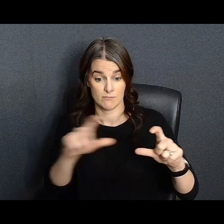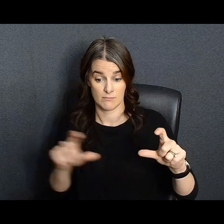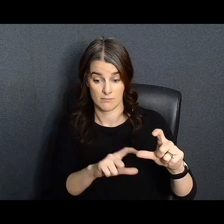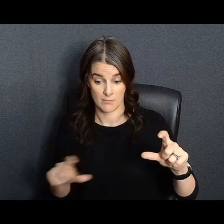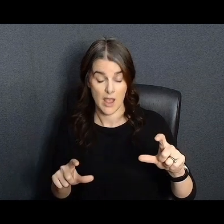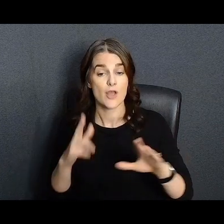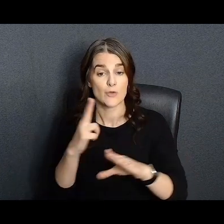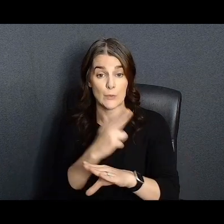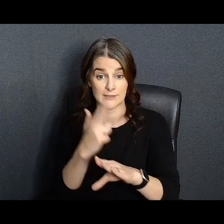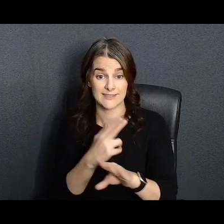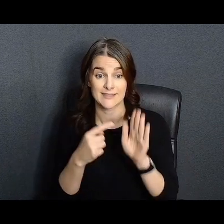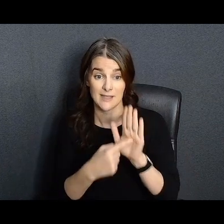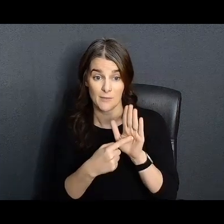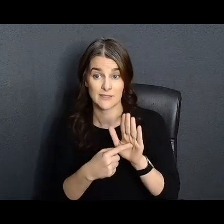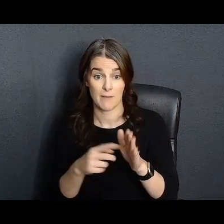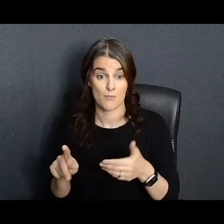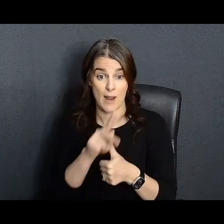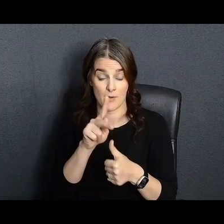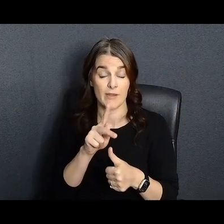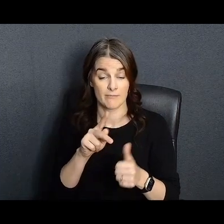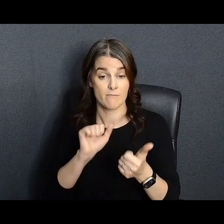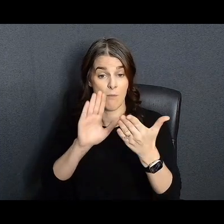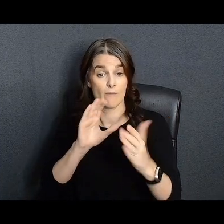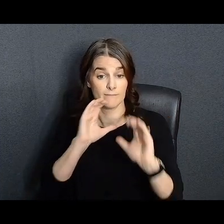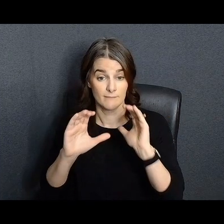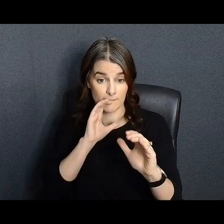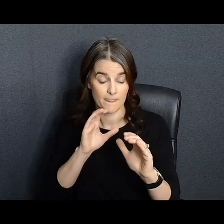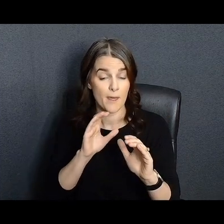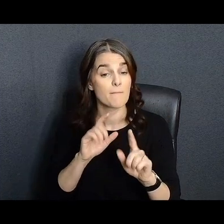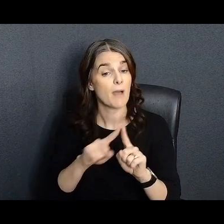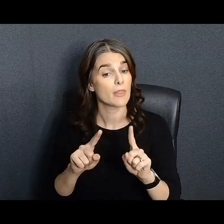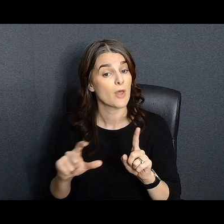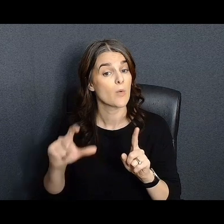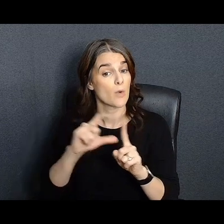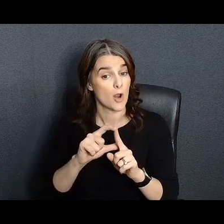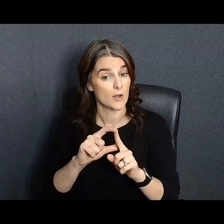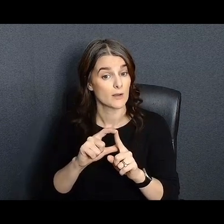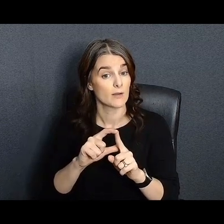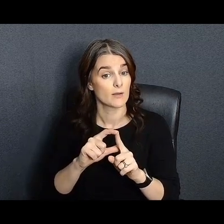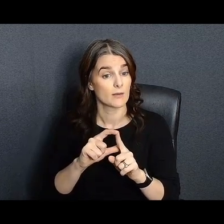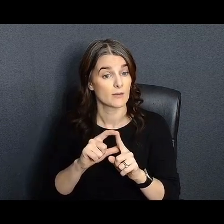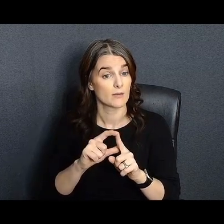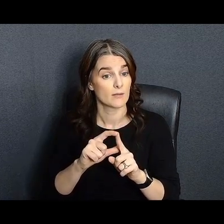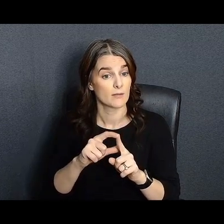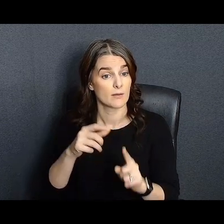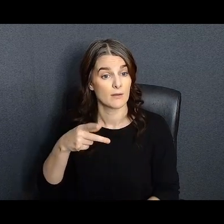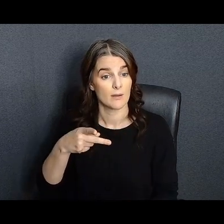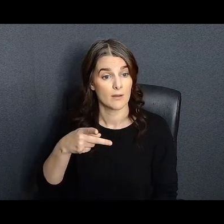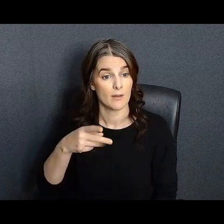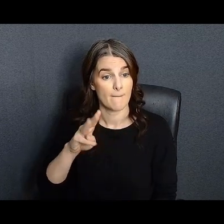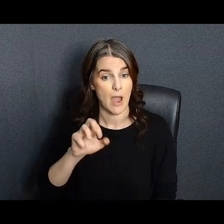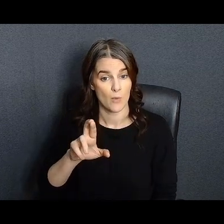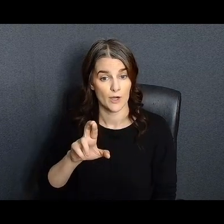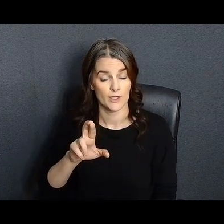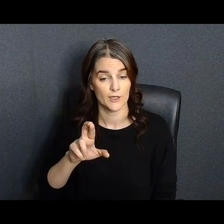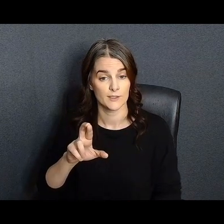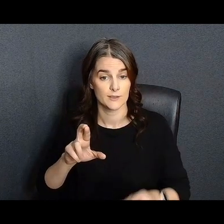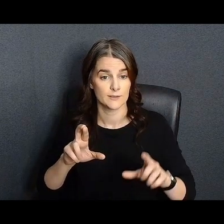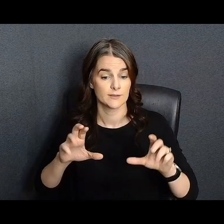But the WordPower page sets also have text-based--